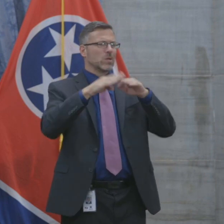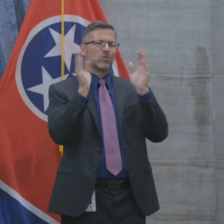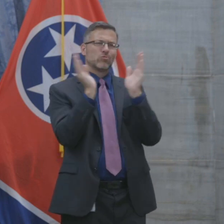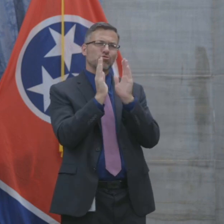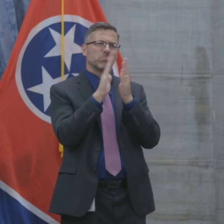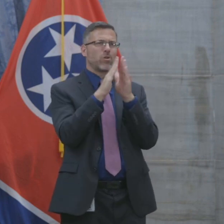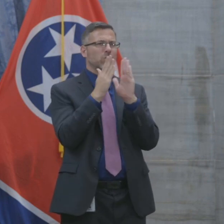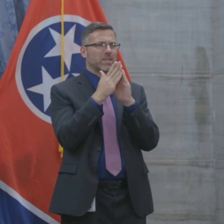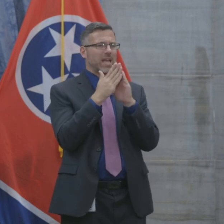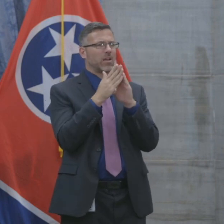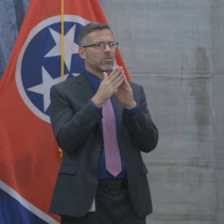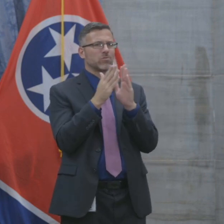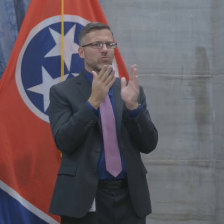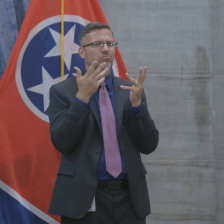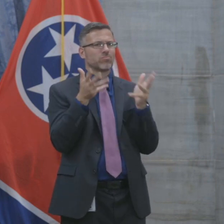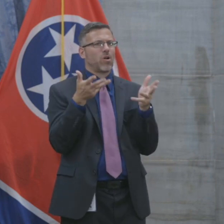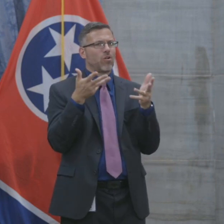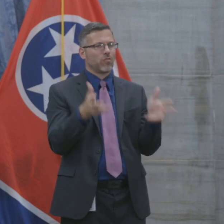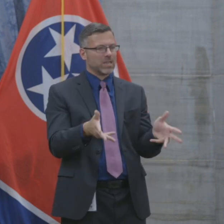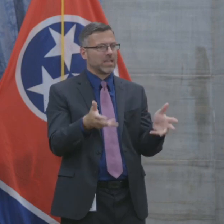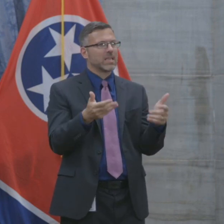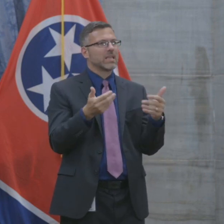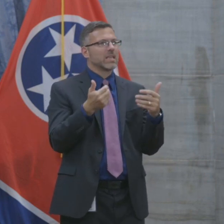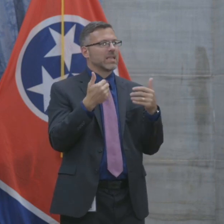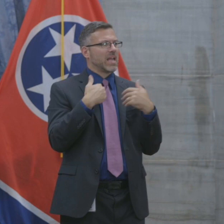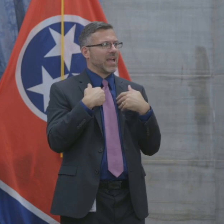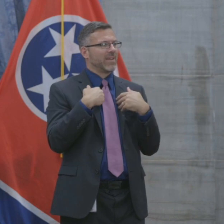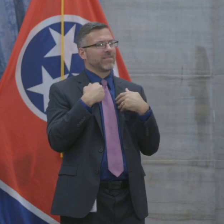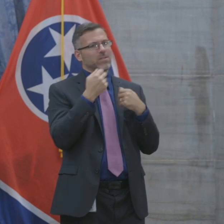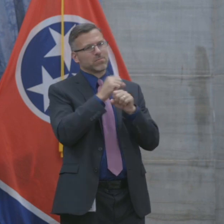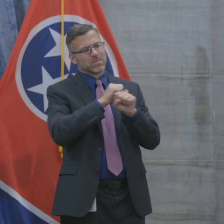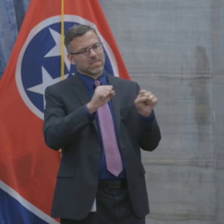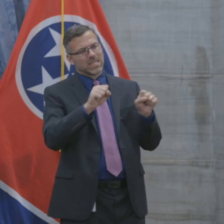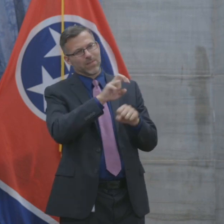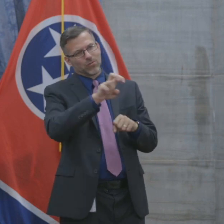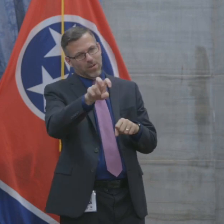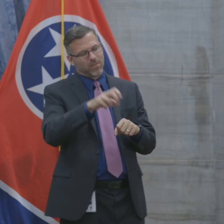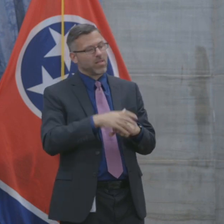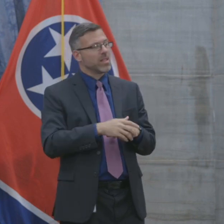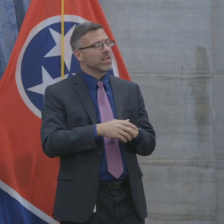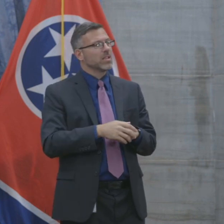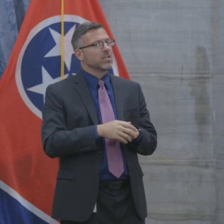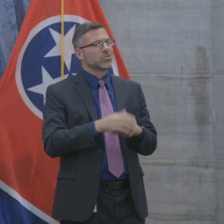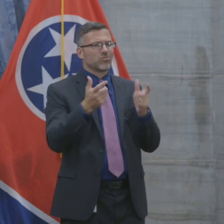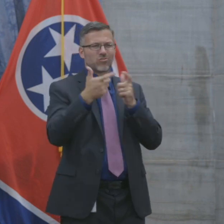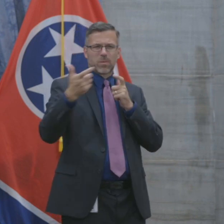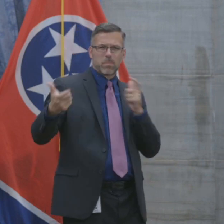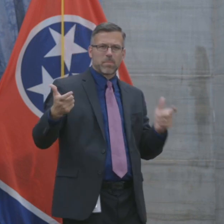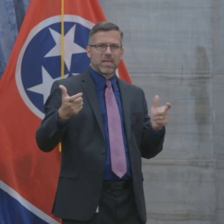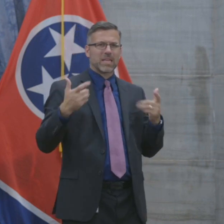)) (Off mic). You've got to be asked these questions.